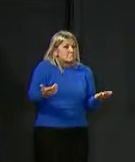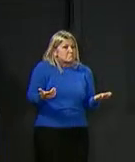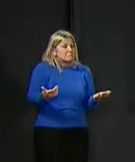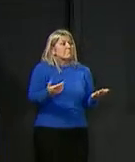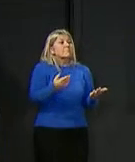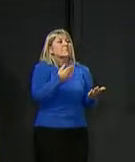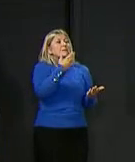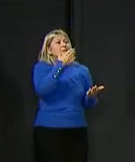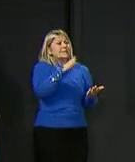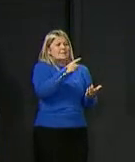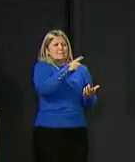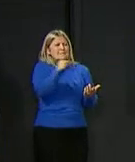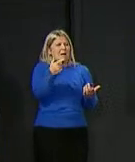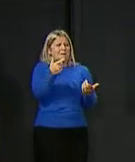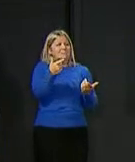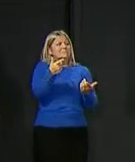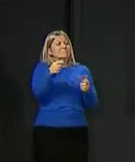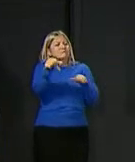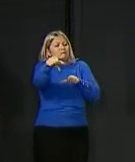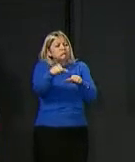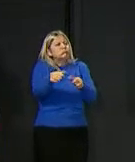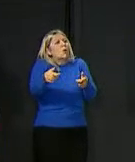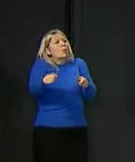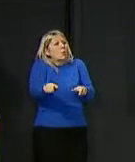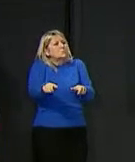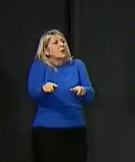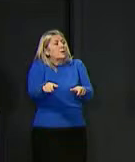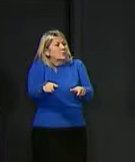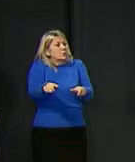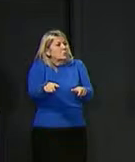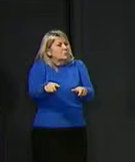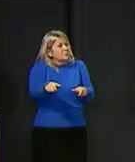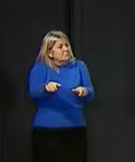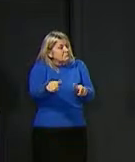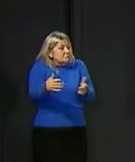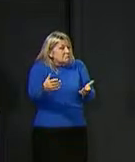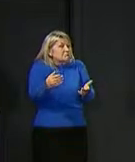circuit-breaker lockdown could take place at the same time as the school holidays in October,